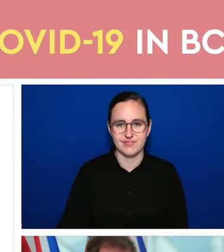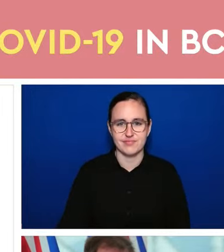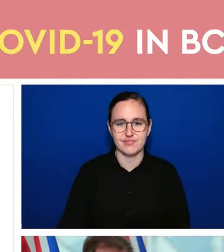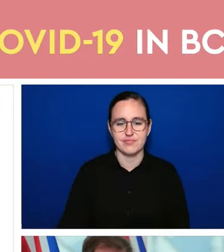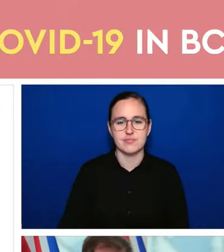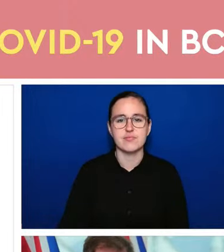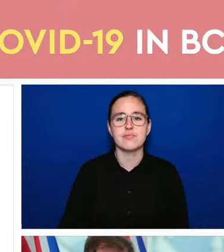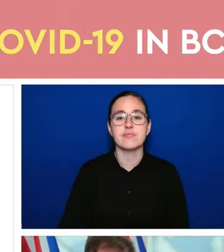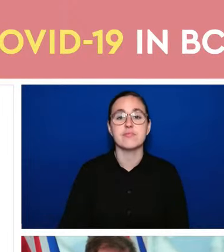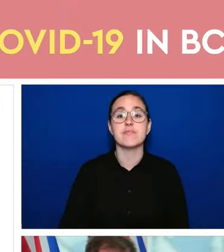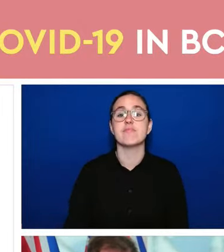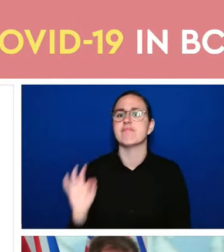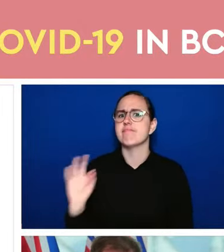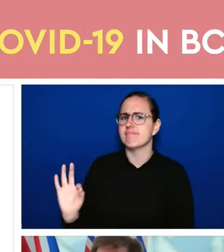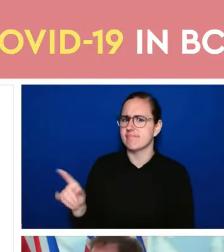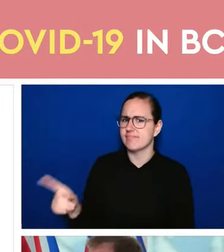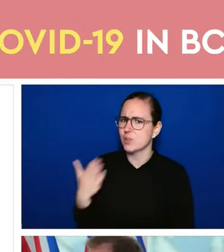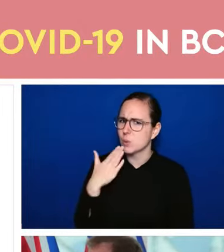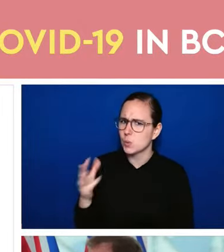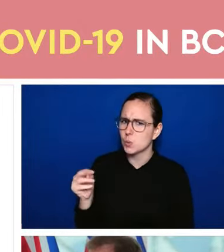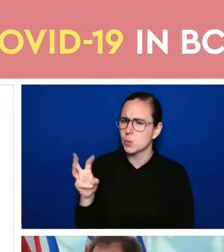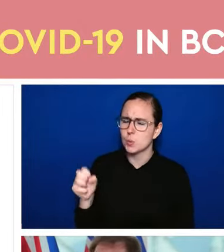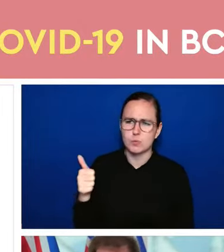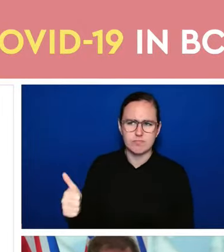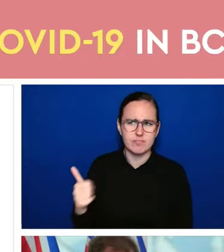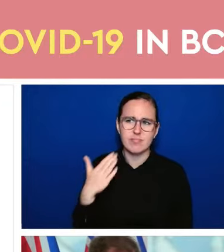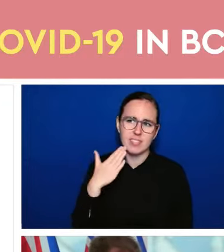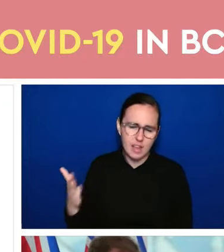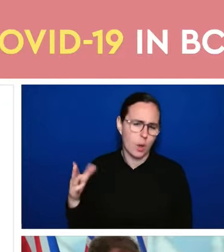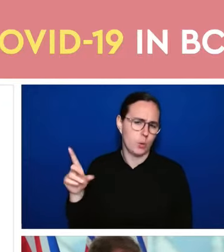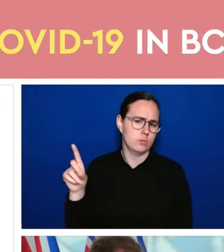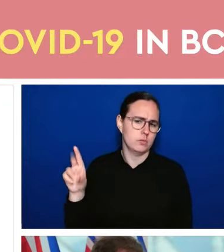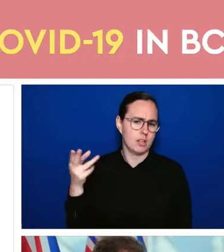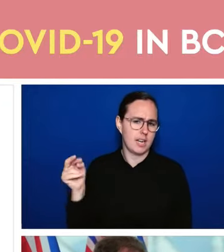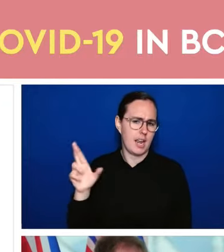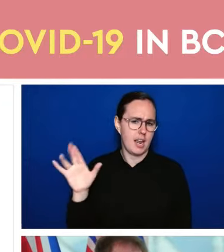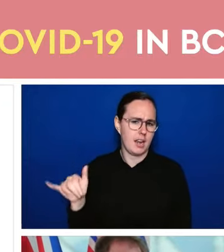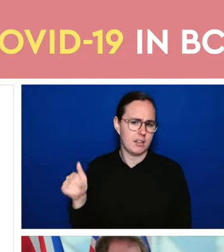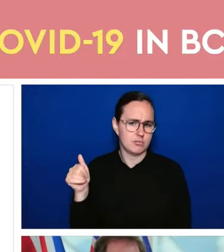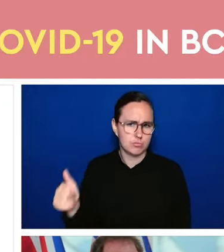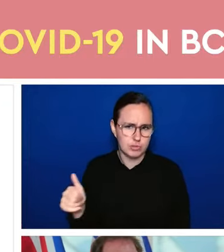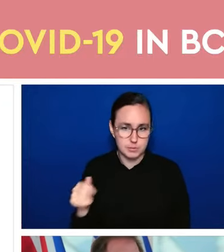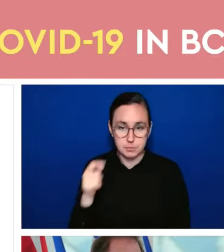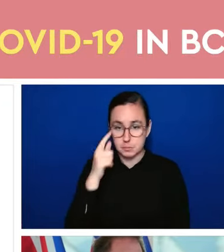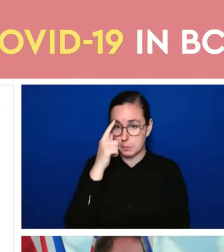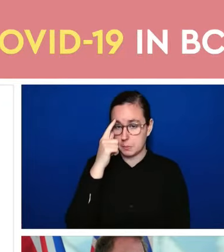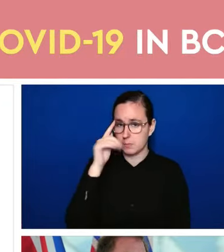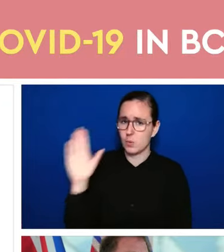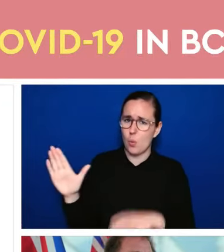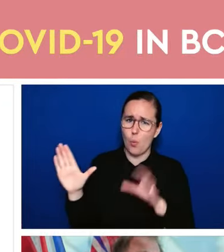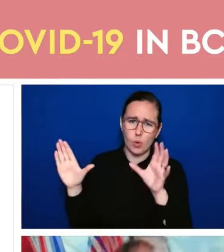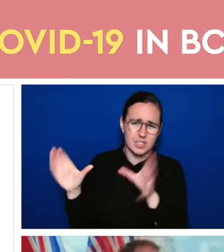doctor Henry thank you- all of your team all the work that they do. All the teams in all the